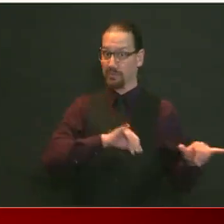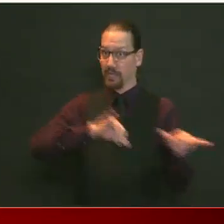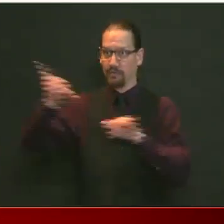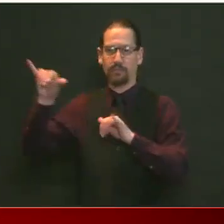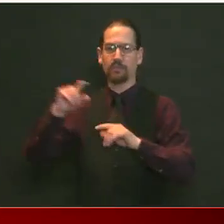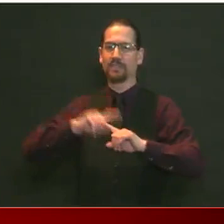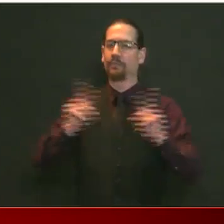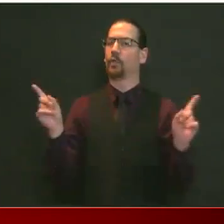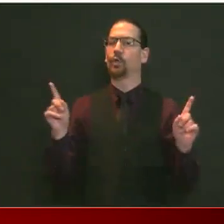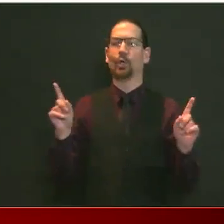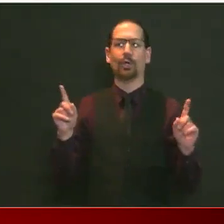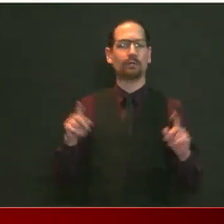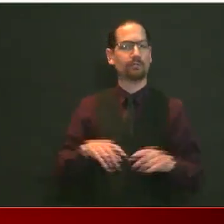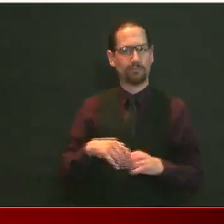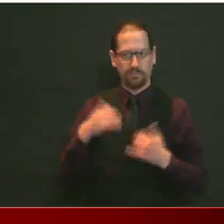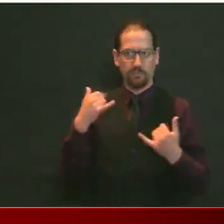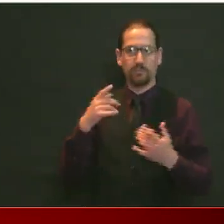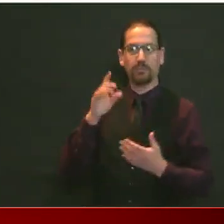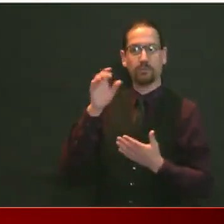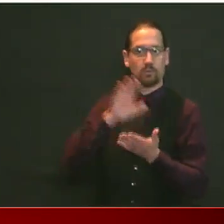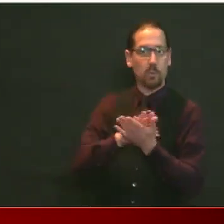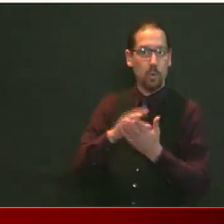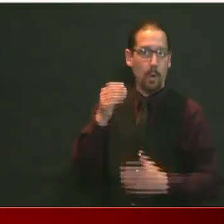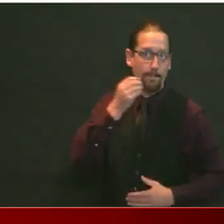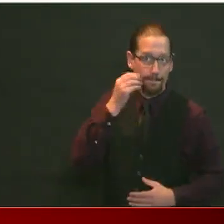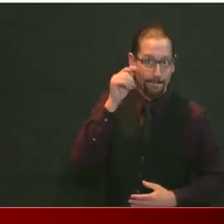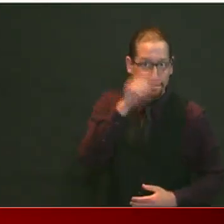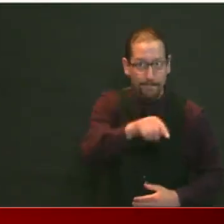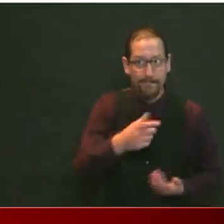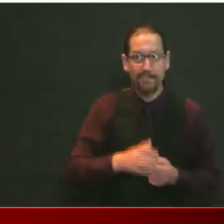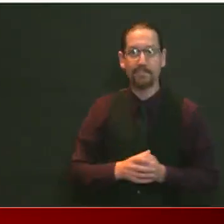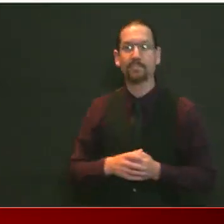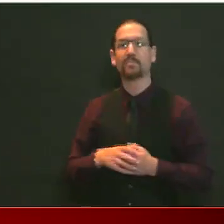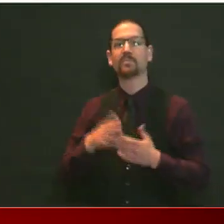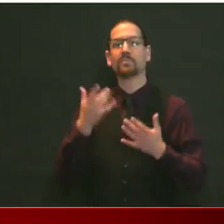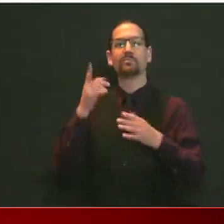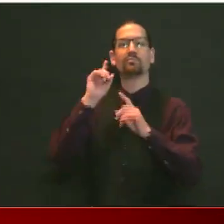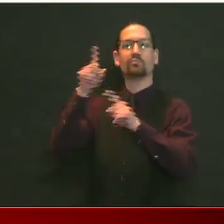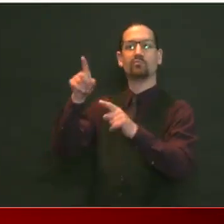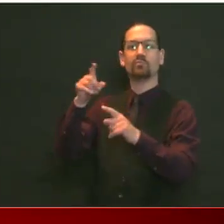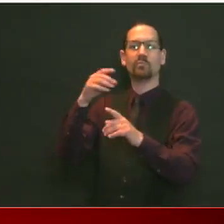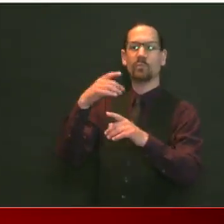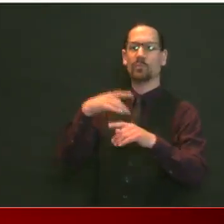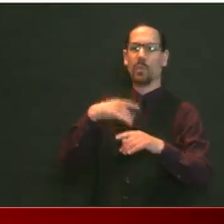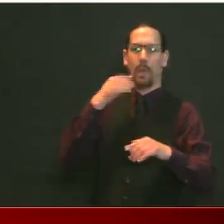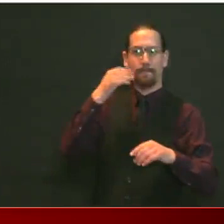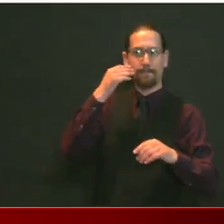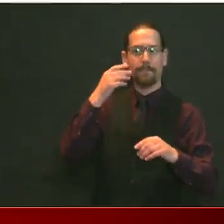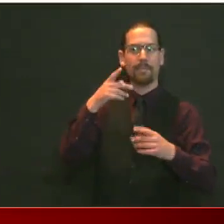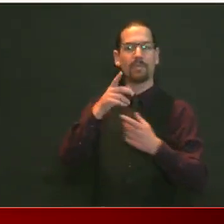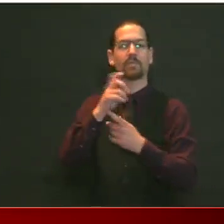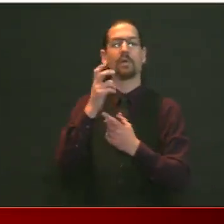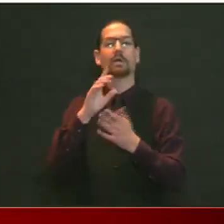I THINK BUSINESS WILL BE A LOT MORE WORK FROM HOME. I THINK